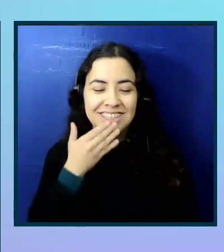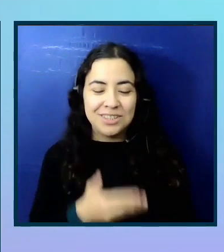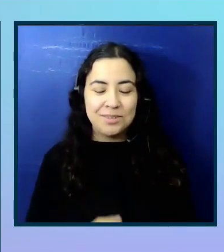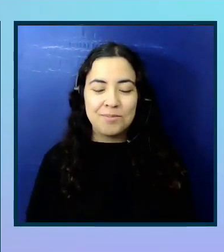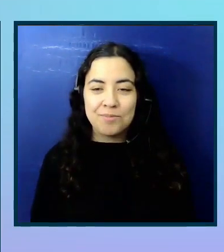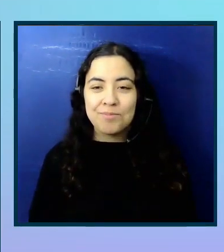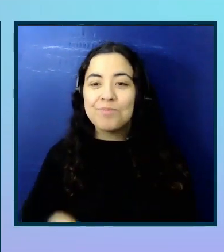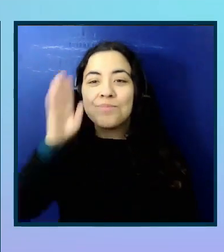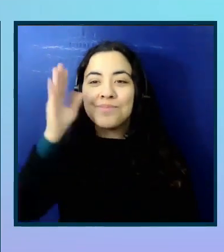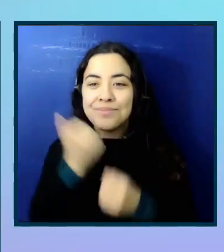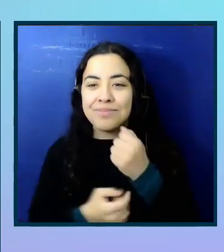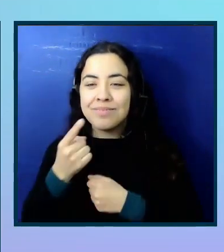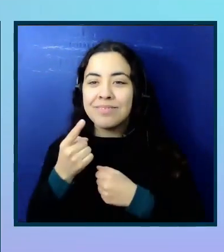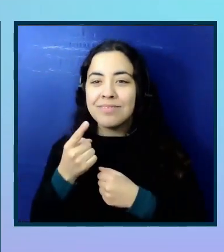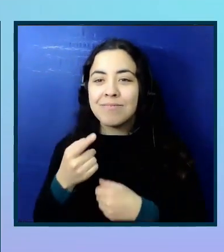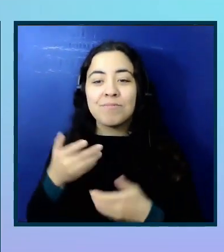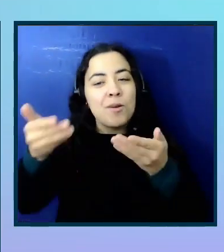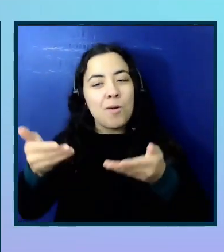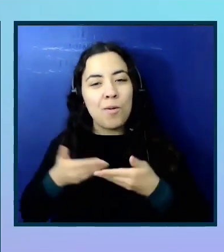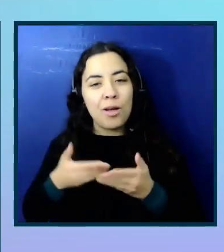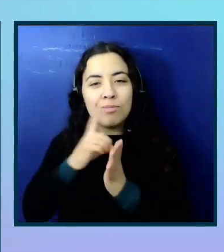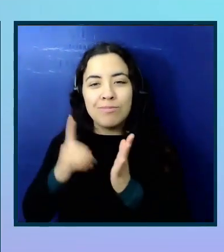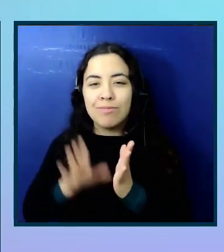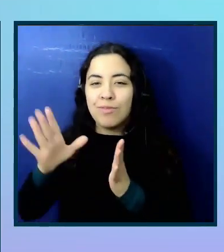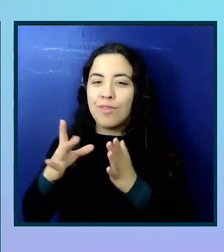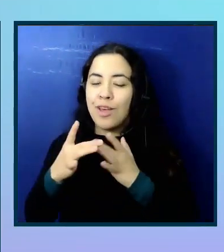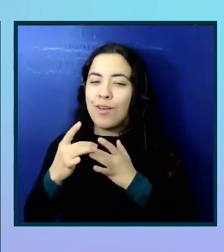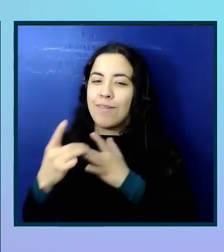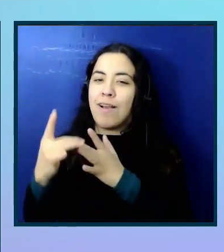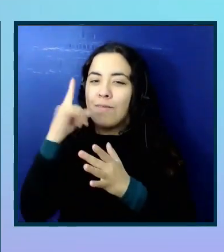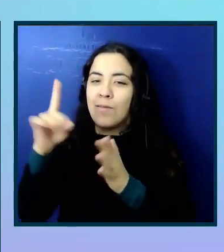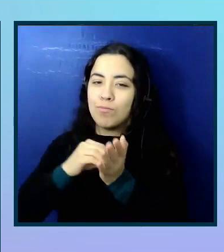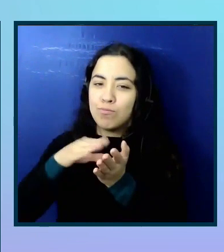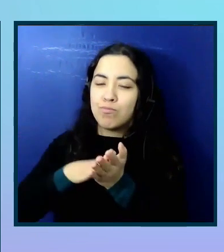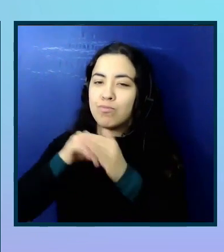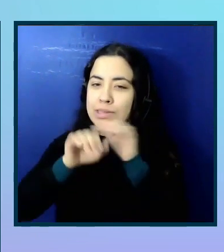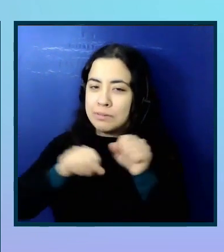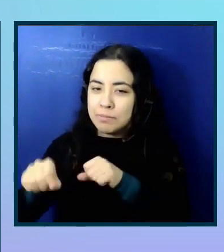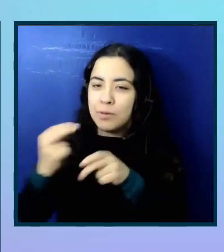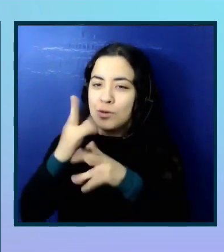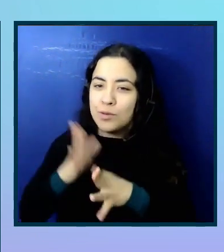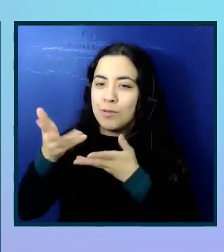Hello, everybody. So welcome to designers guide to documenting accessibility and user interactions.